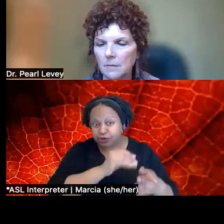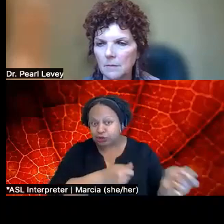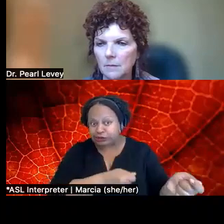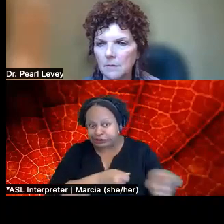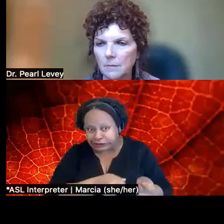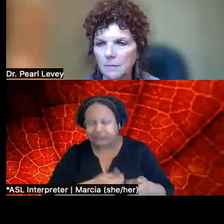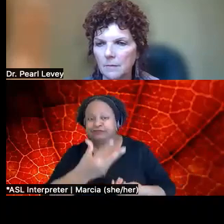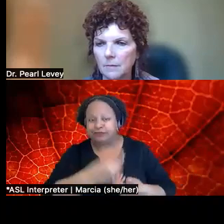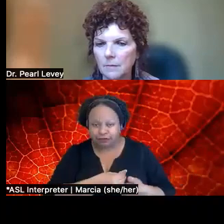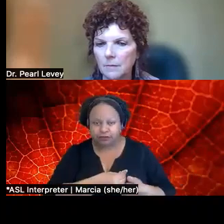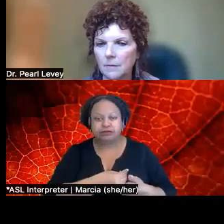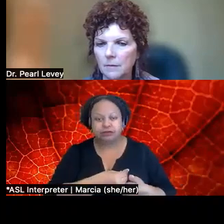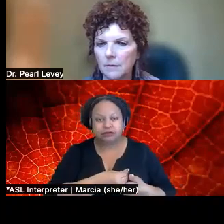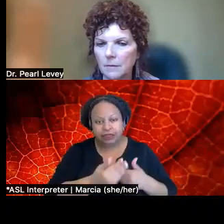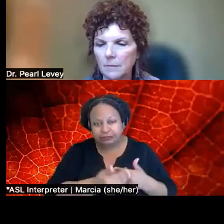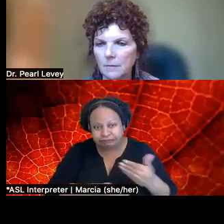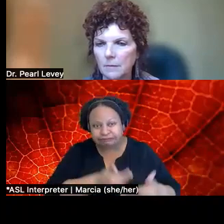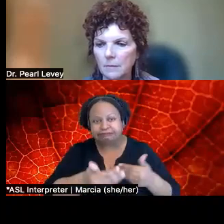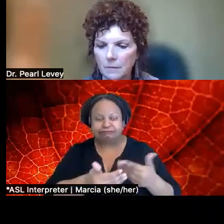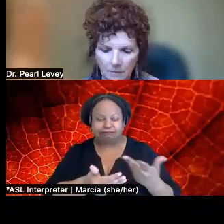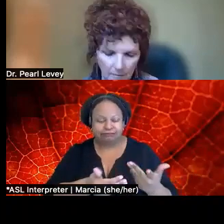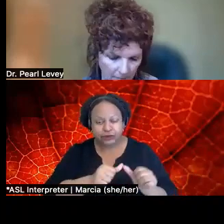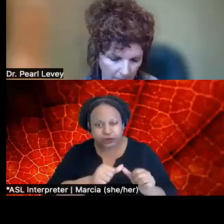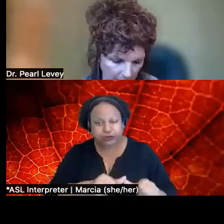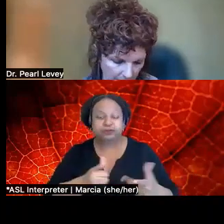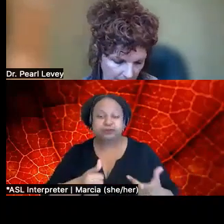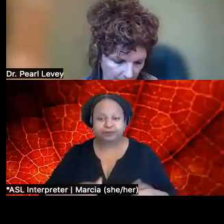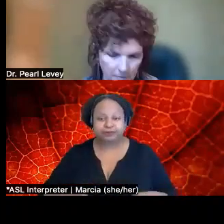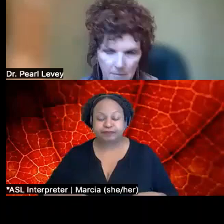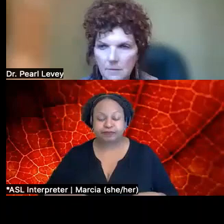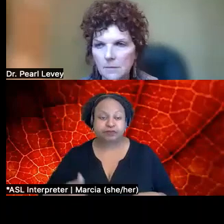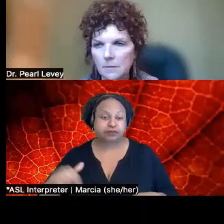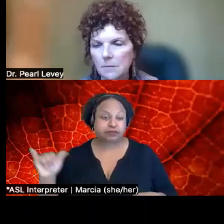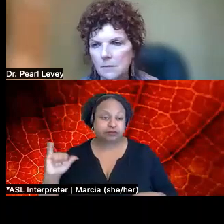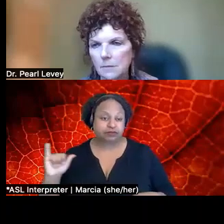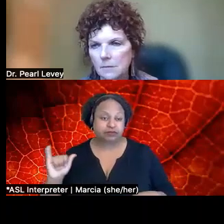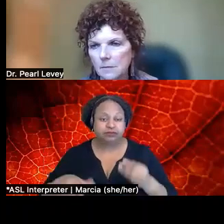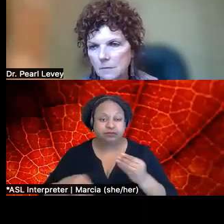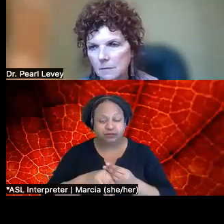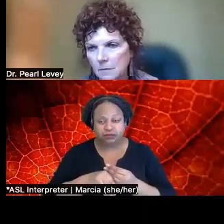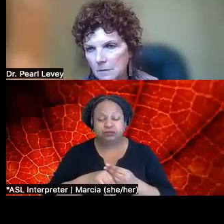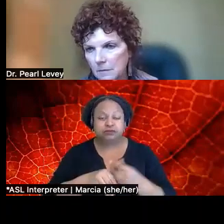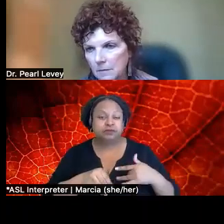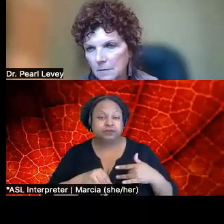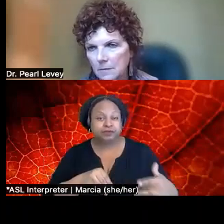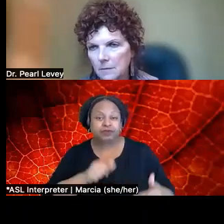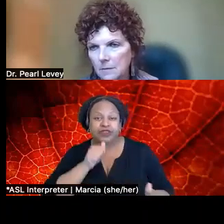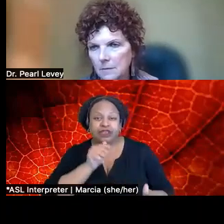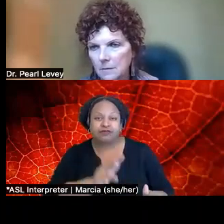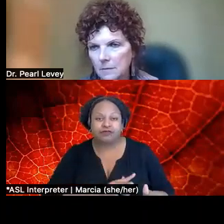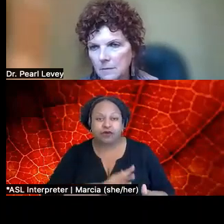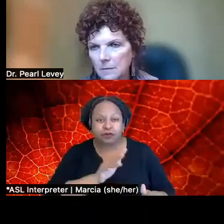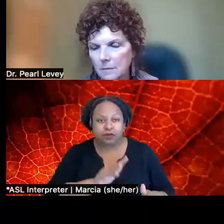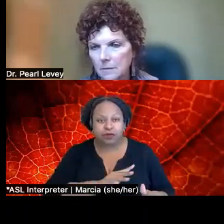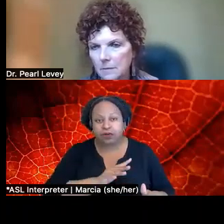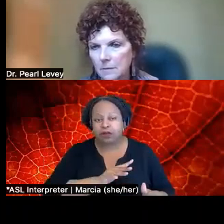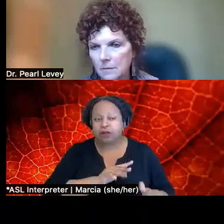and moving on the process. I would also say we also informally keep our eye on how the student is doing and if they